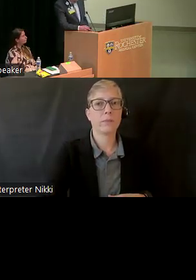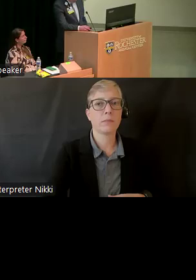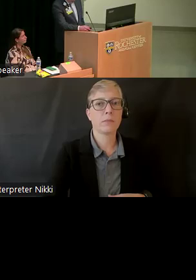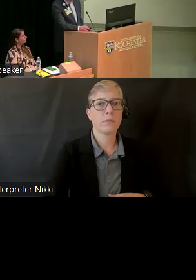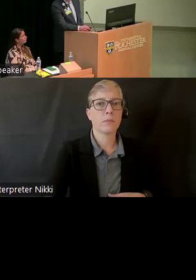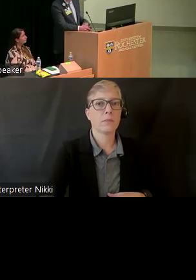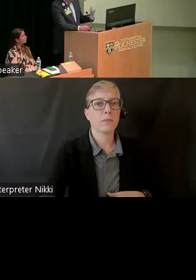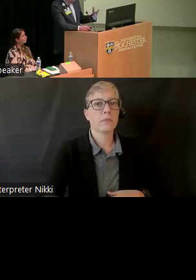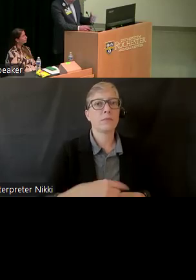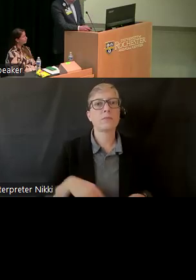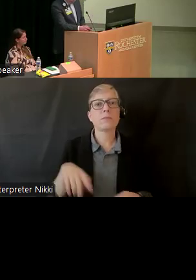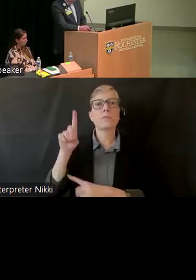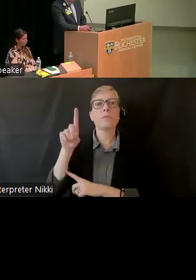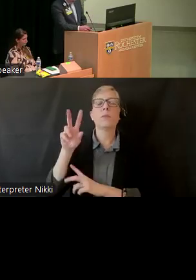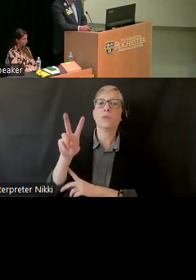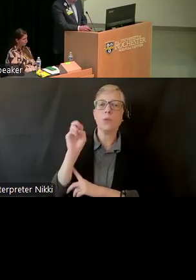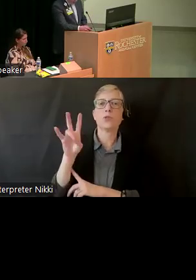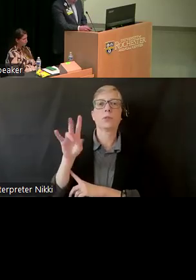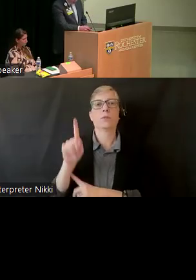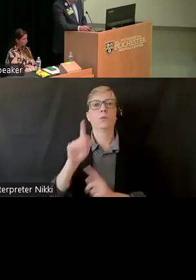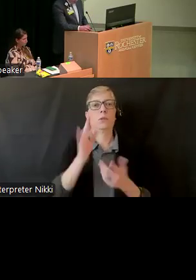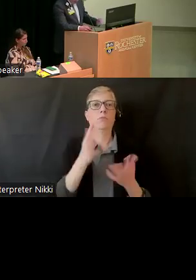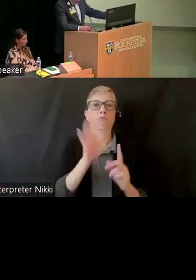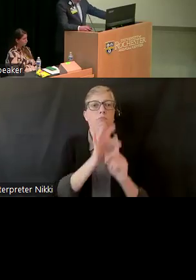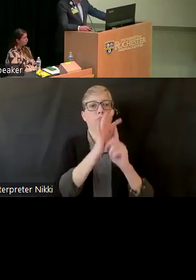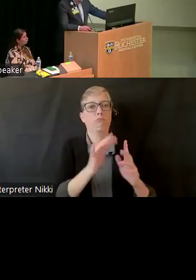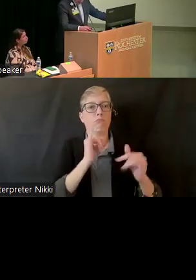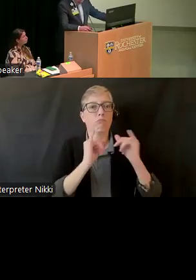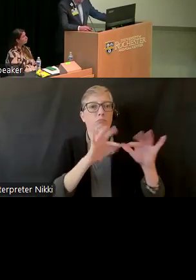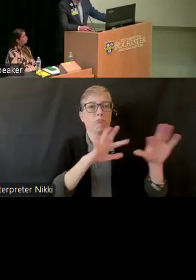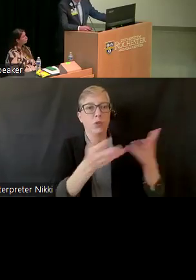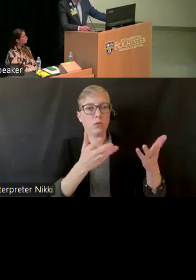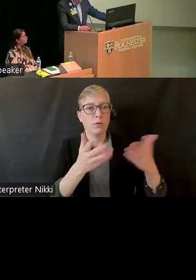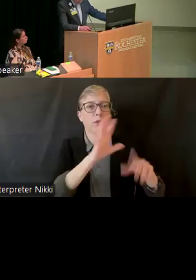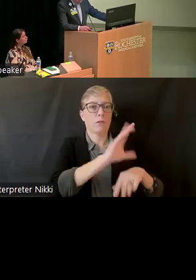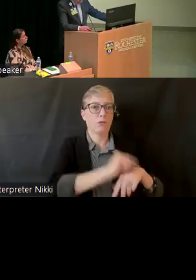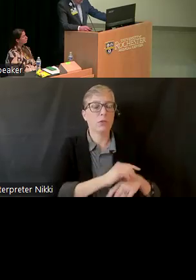measures into the work others are doing uh I was selected to attend the Stanford CWO course this